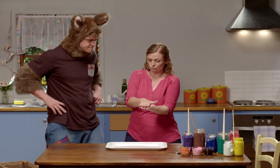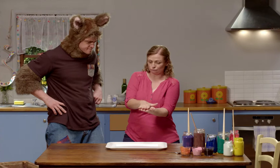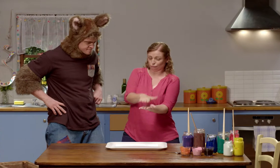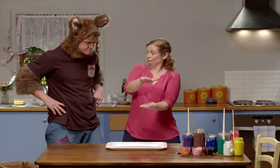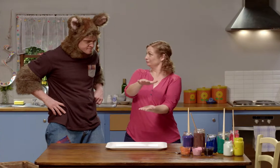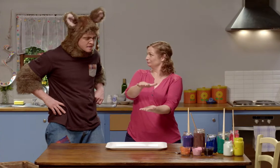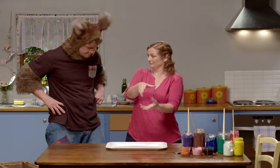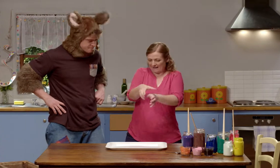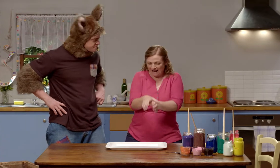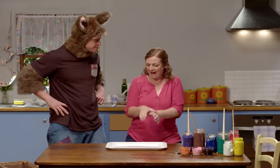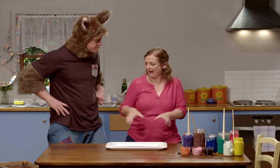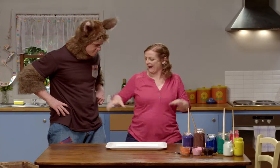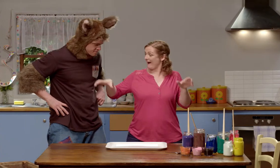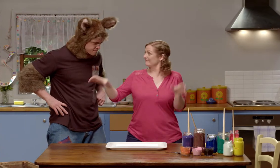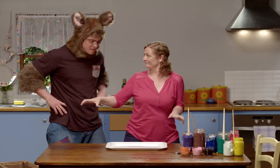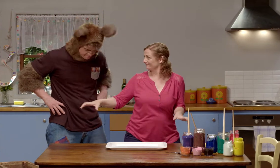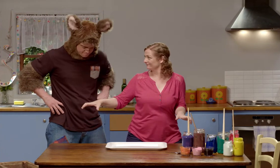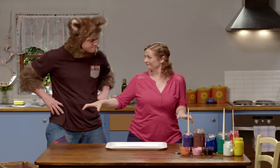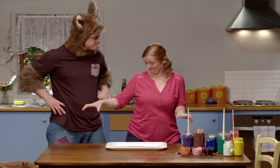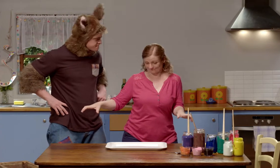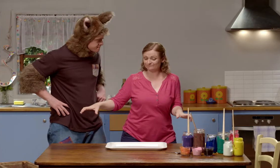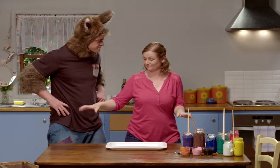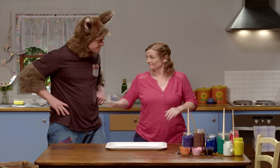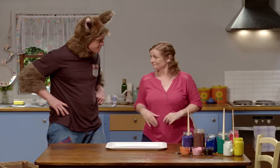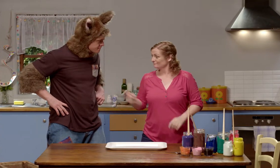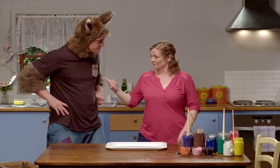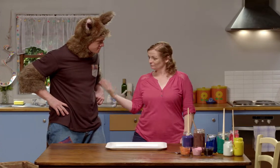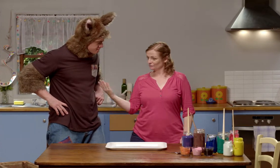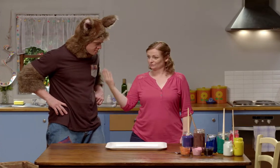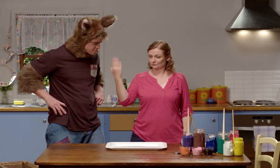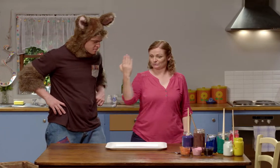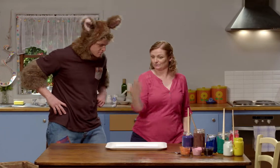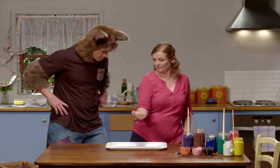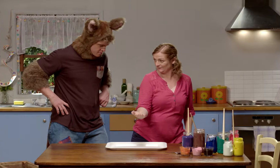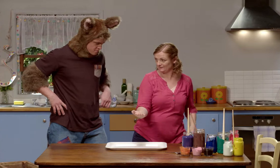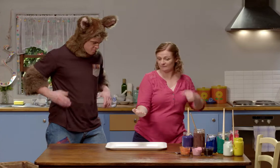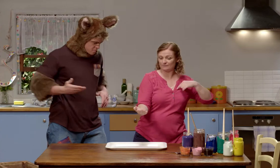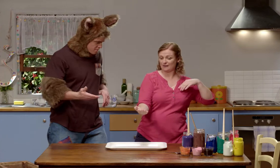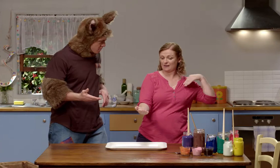And then we split the cards in half. You get half, I get half. Then you put one card in the middle,